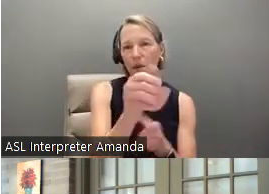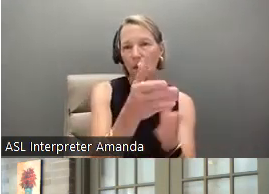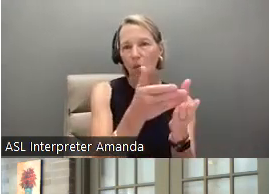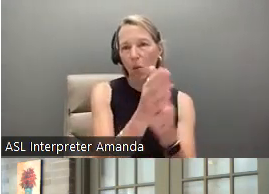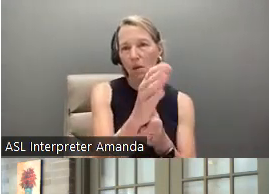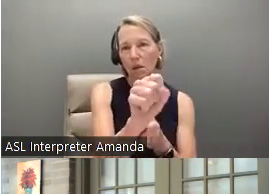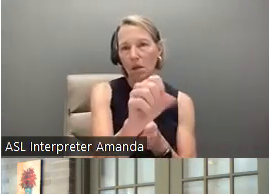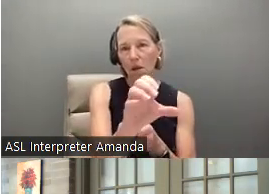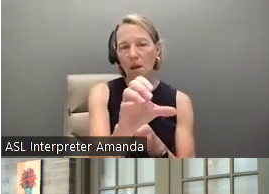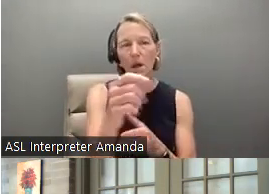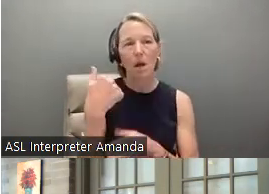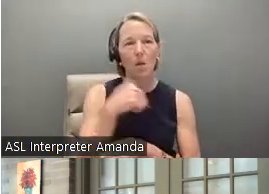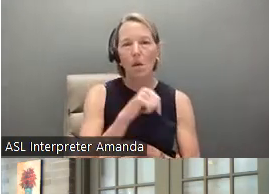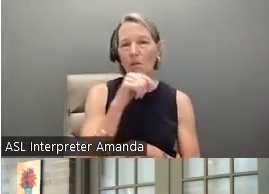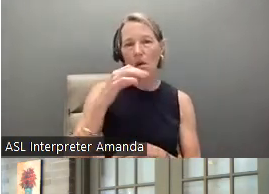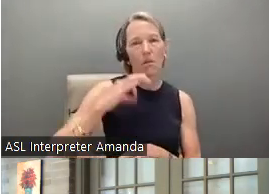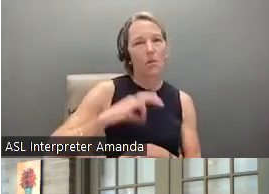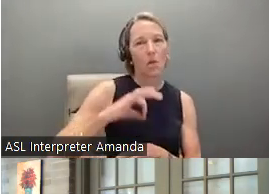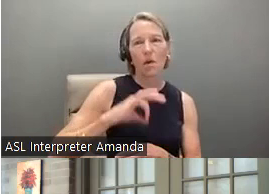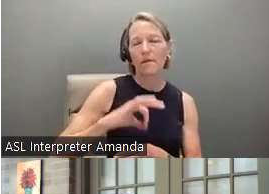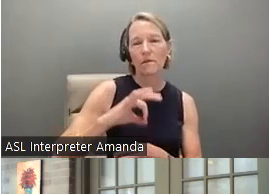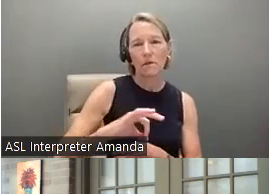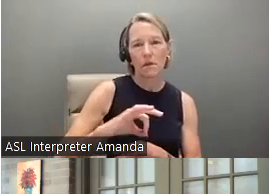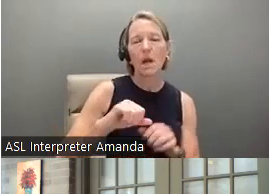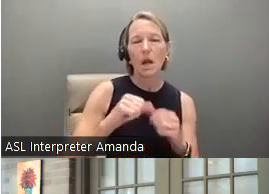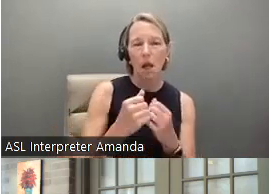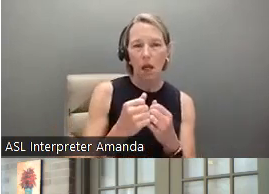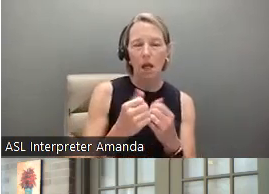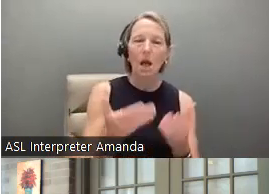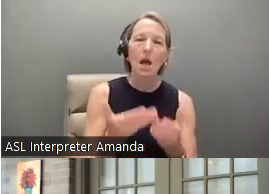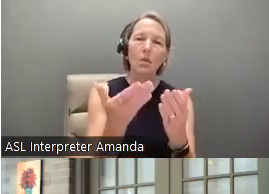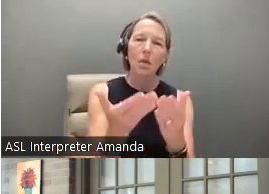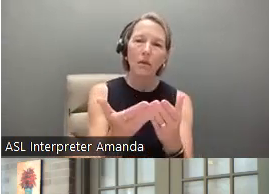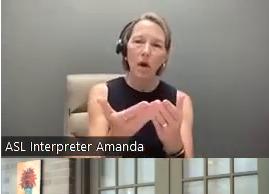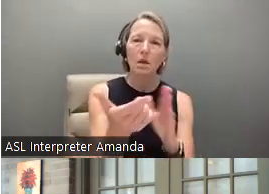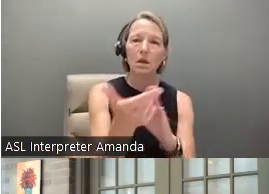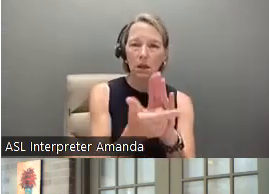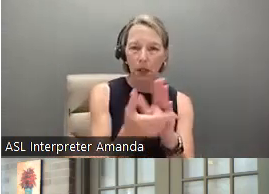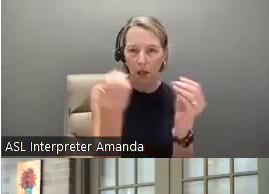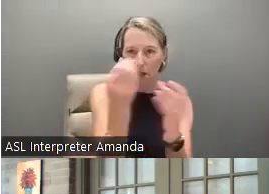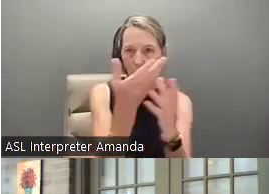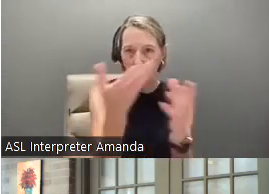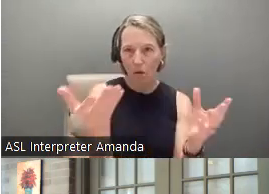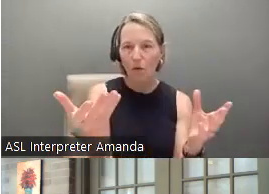we are a non-profit agency which provides again the legal and information legal assistance and